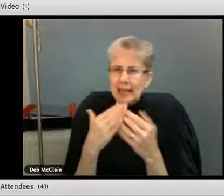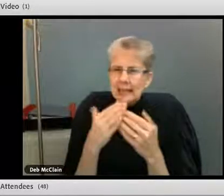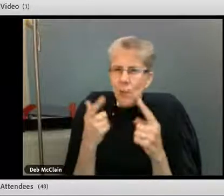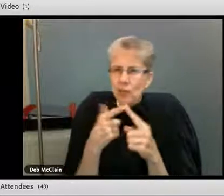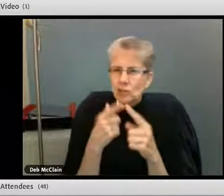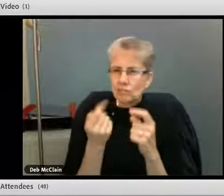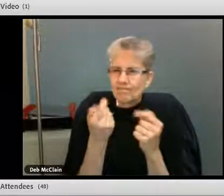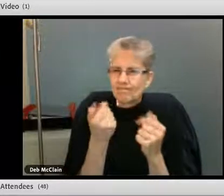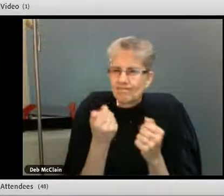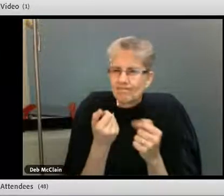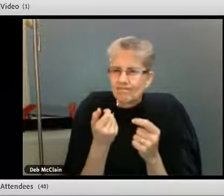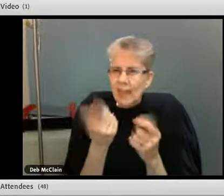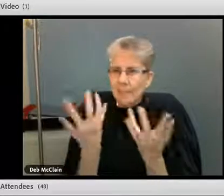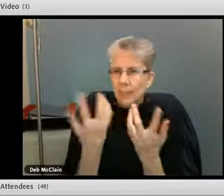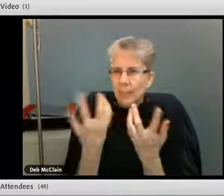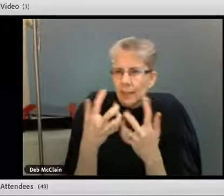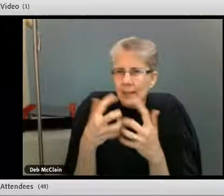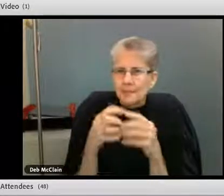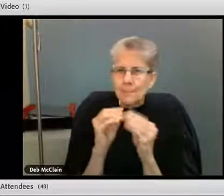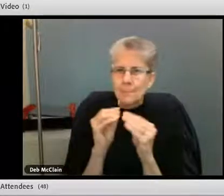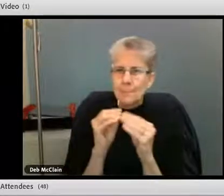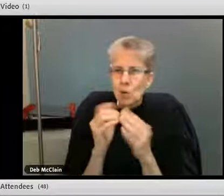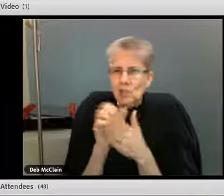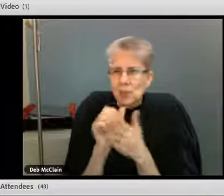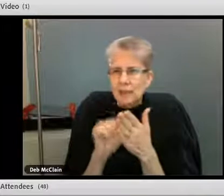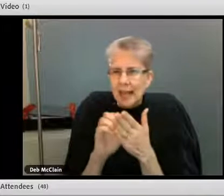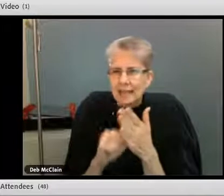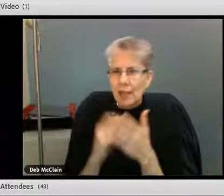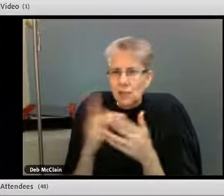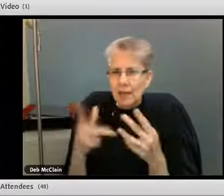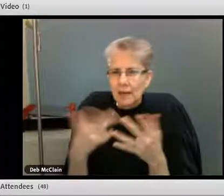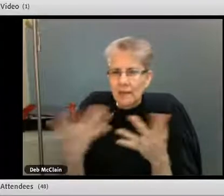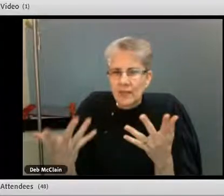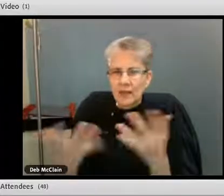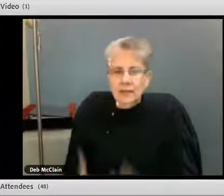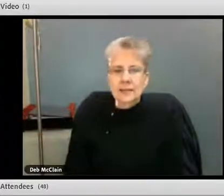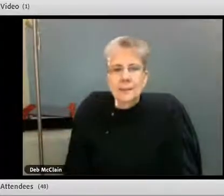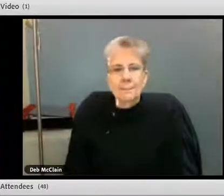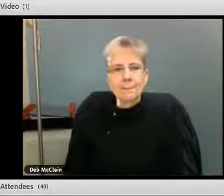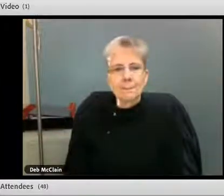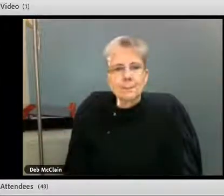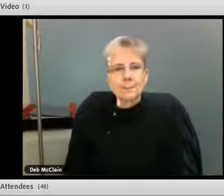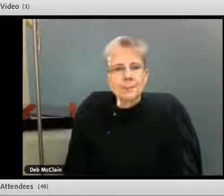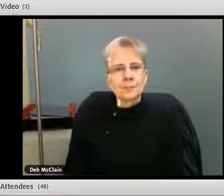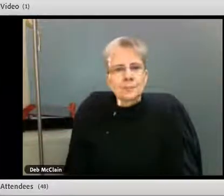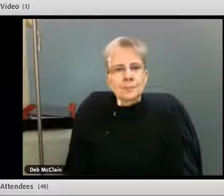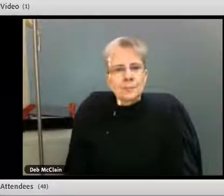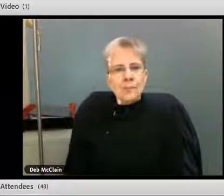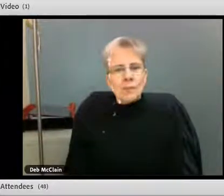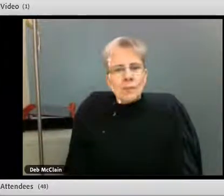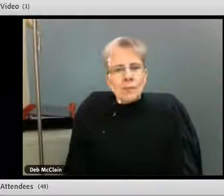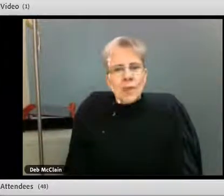so it takes out those kinds of things. And I think I actually used it on this picture before I put it in there,